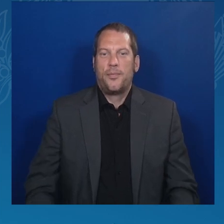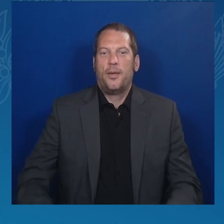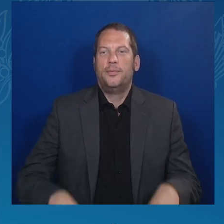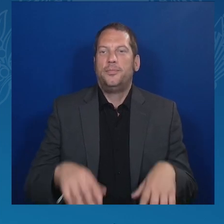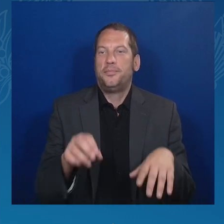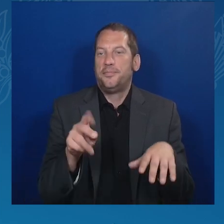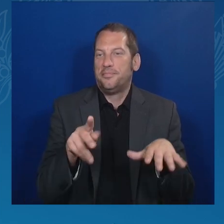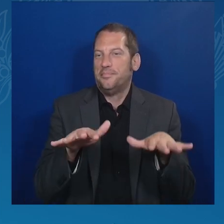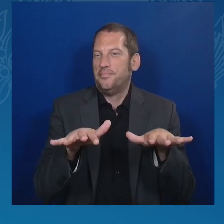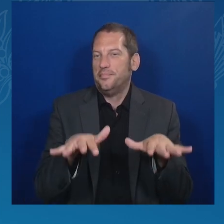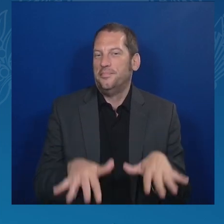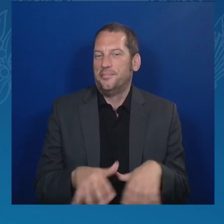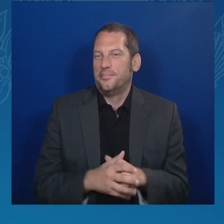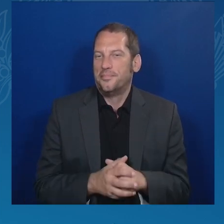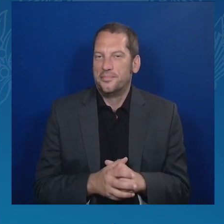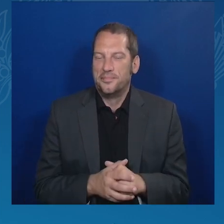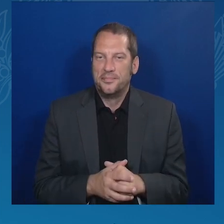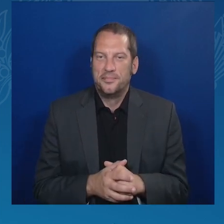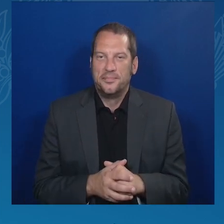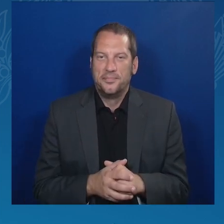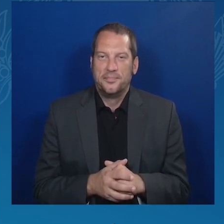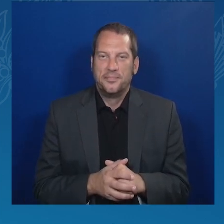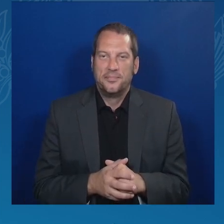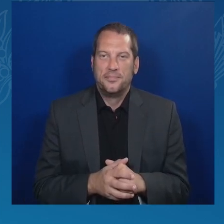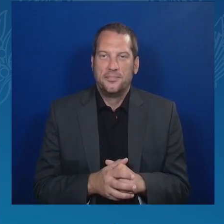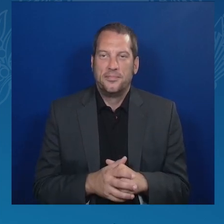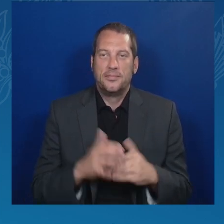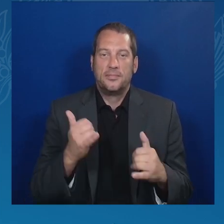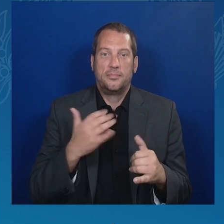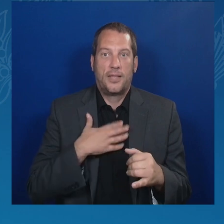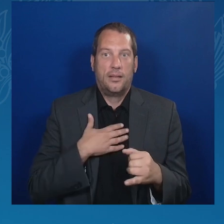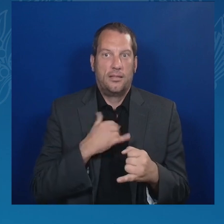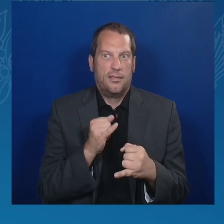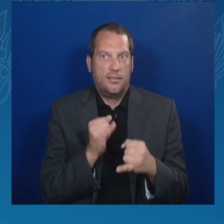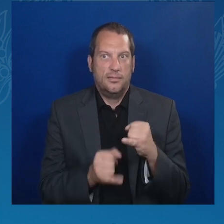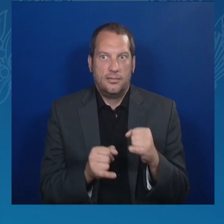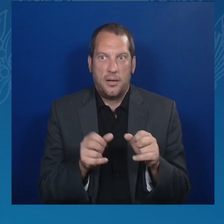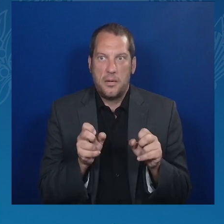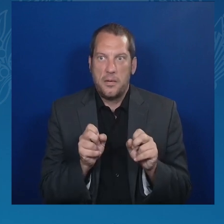Female Speaker: So this is my last opportunity to thank you for your commitment,